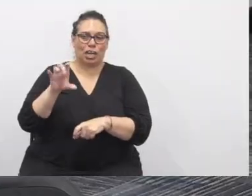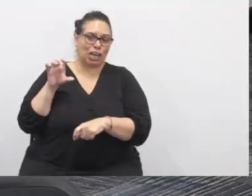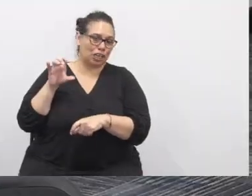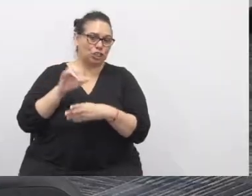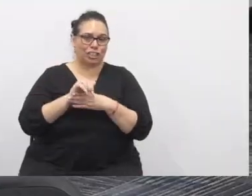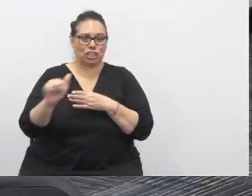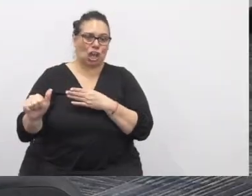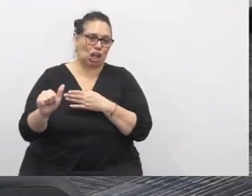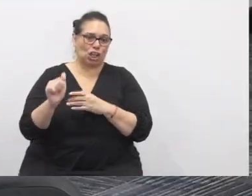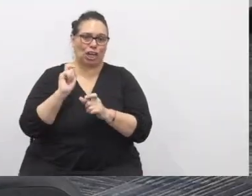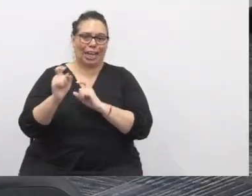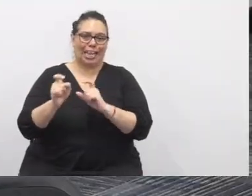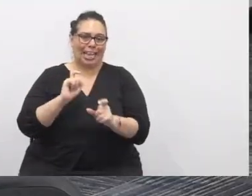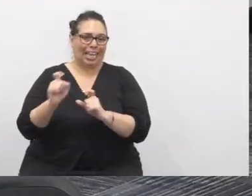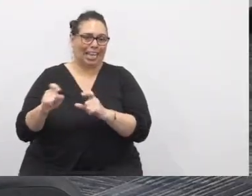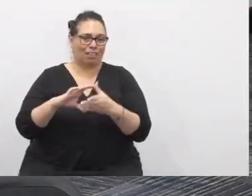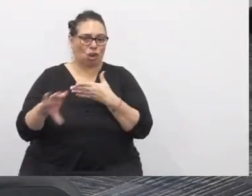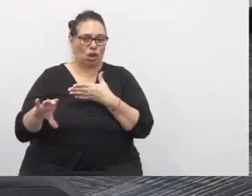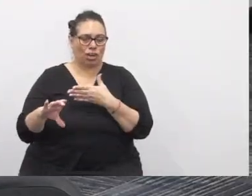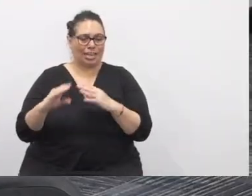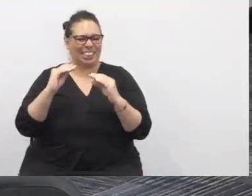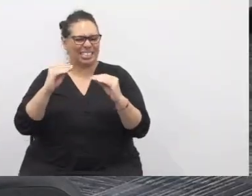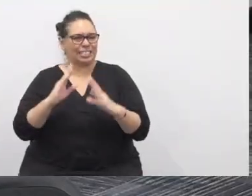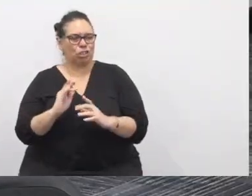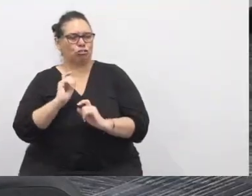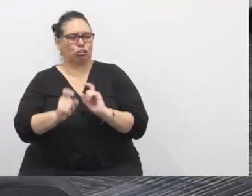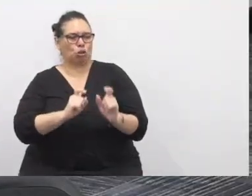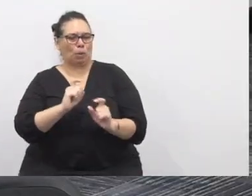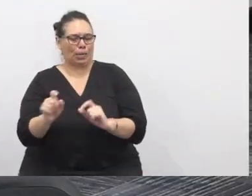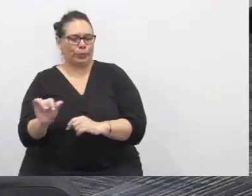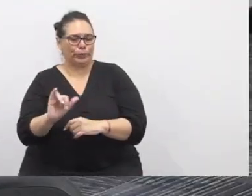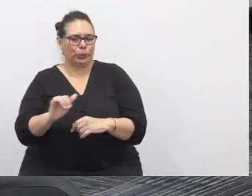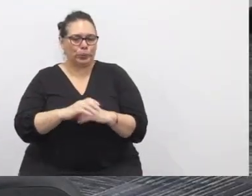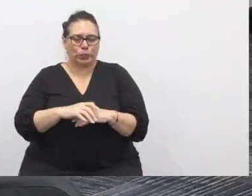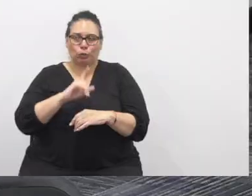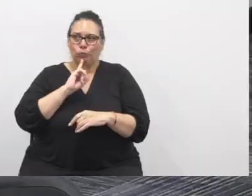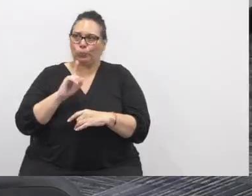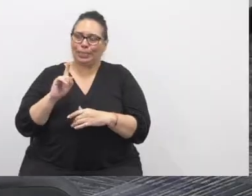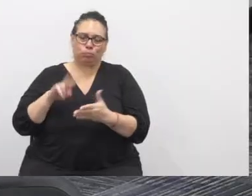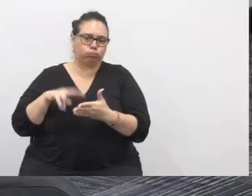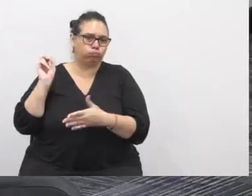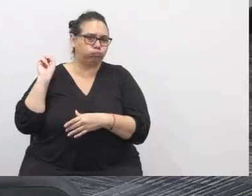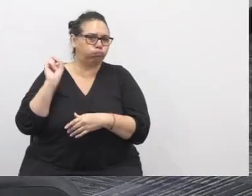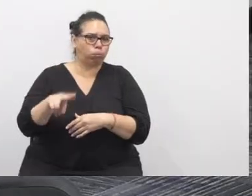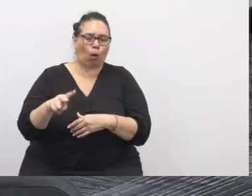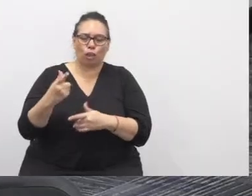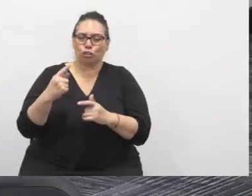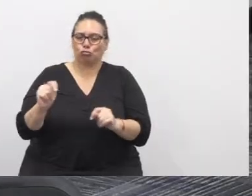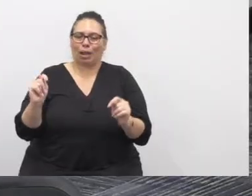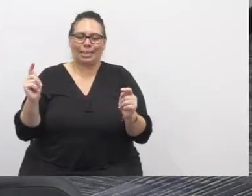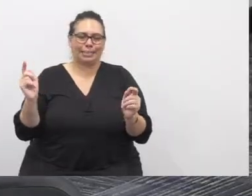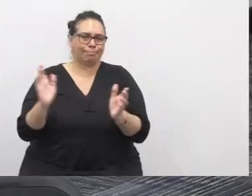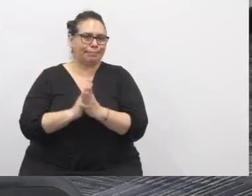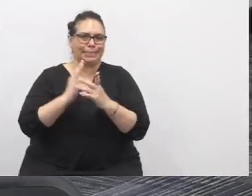and some other gift cards that teachers are donating as well. So we're just really jumping on board trying to celebrate. I think middle school in general,